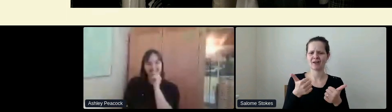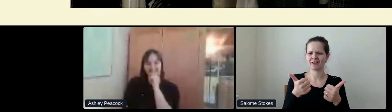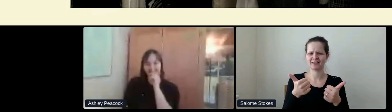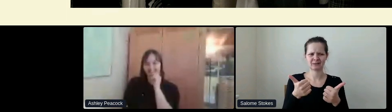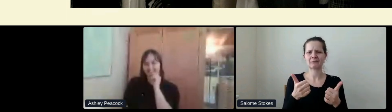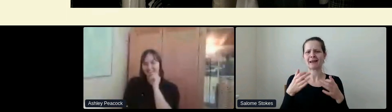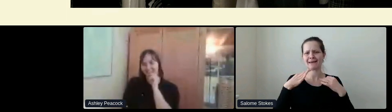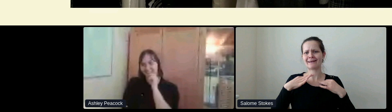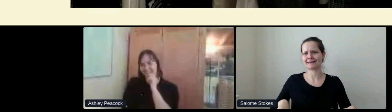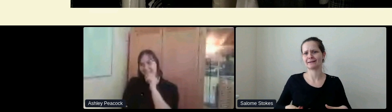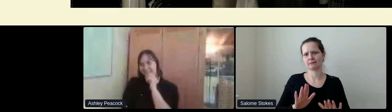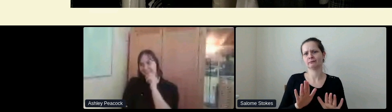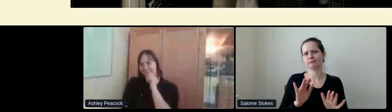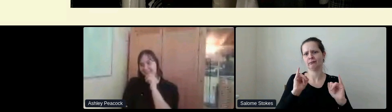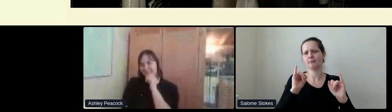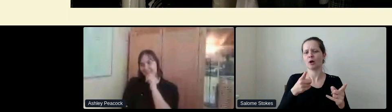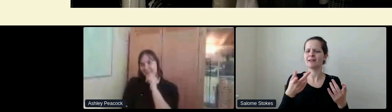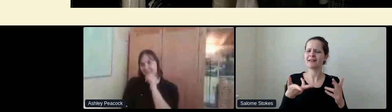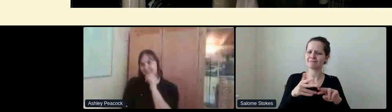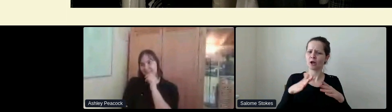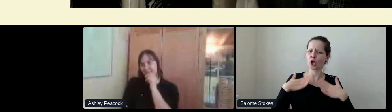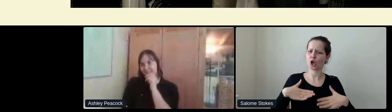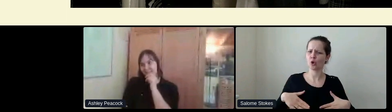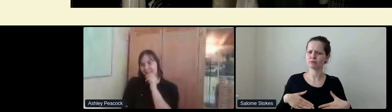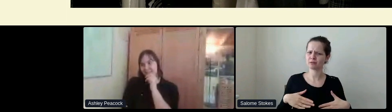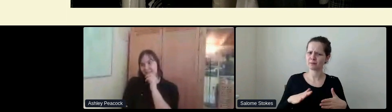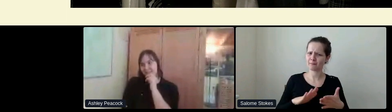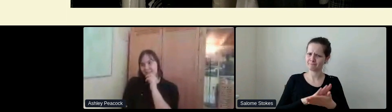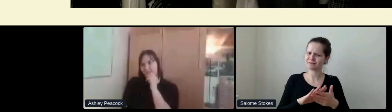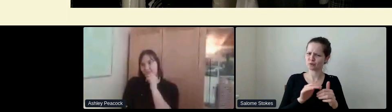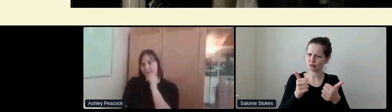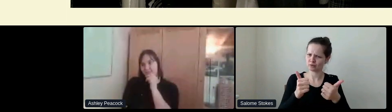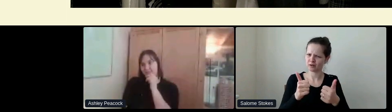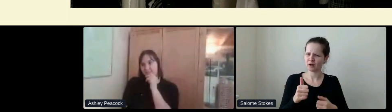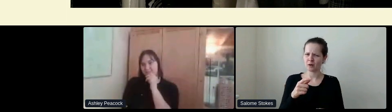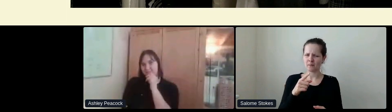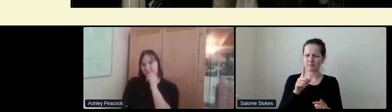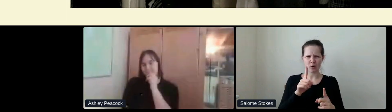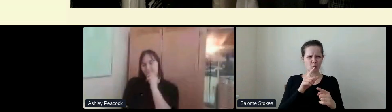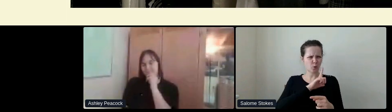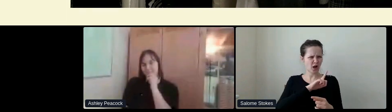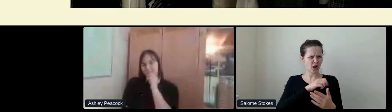But we have these kind of preconceptions about what people should wear in a certain situation.